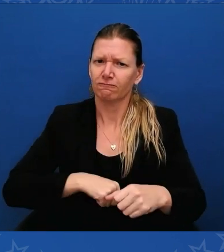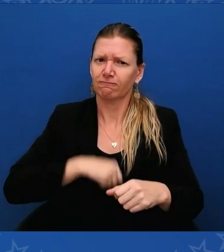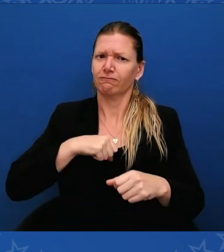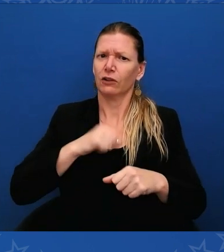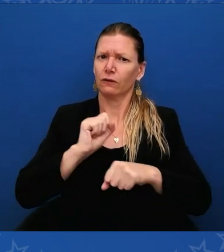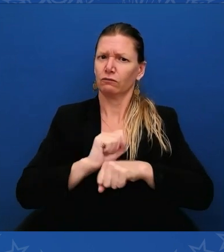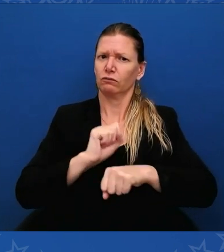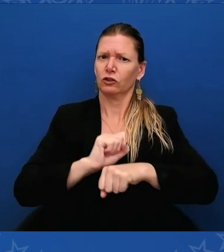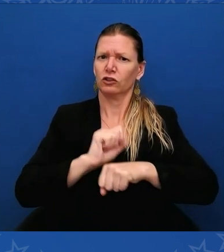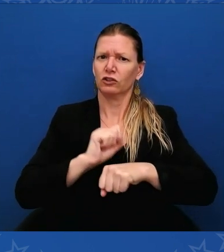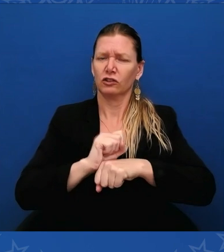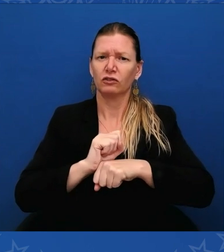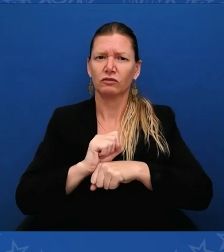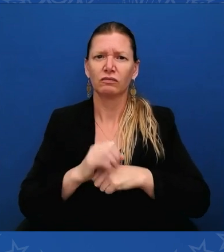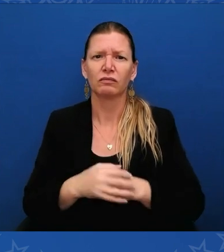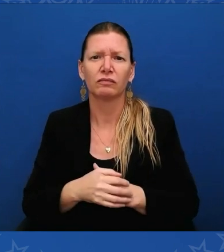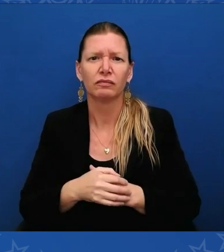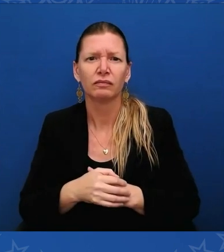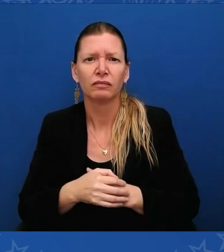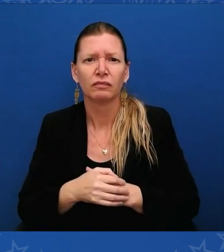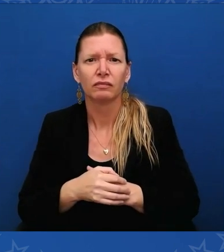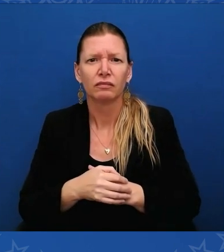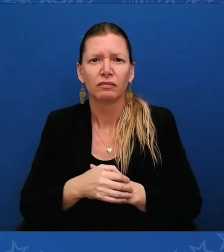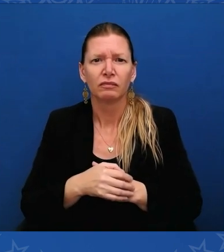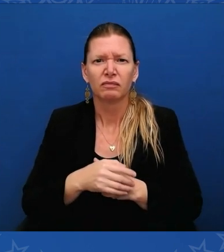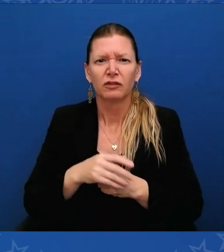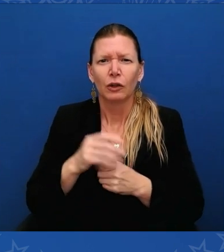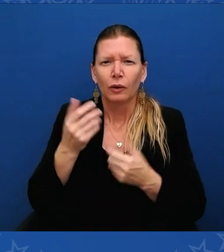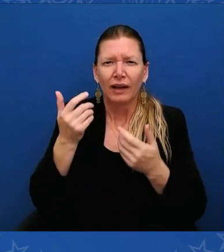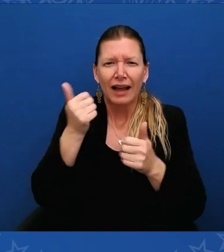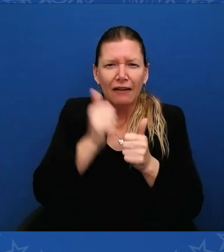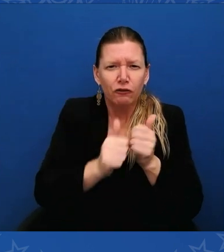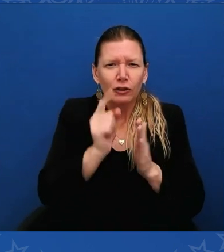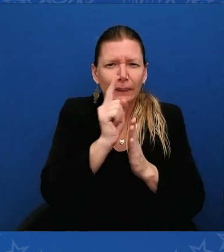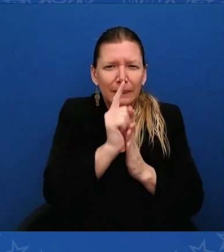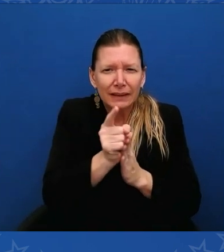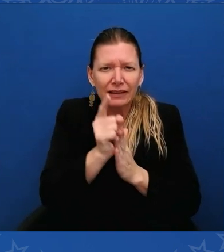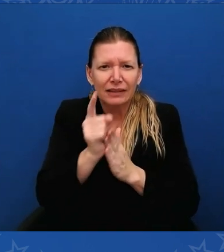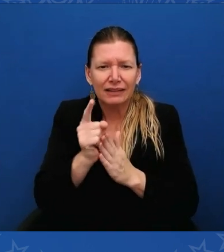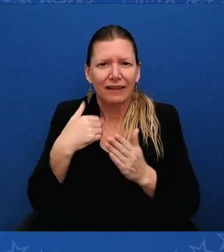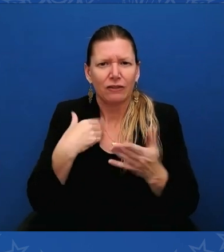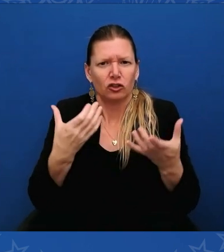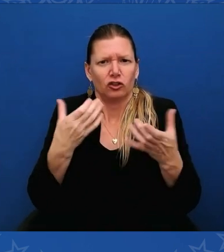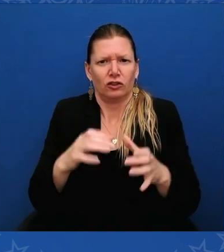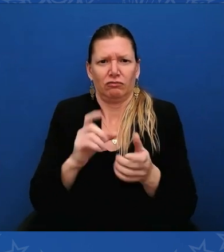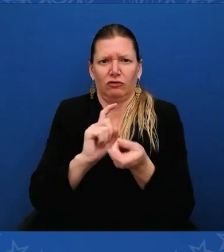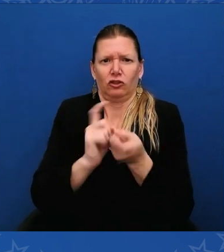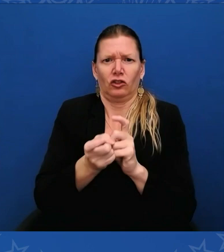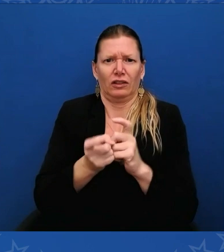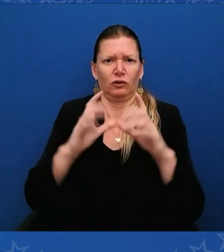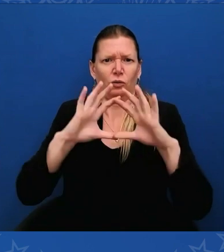I look at all of you and I see a nation of dreamers and doers who are literally changing the world,